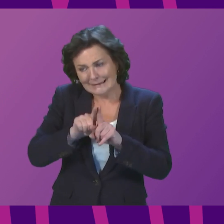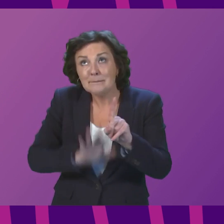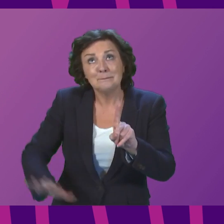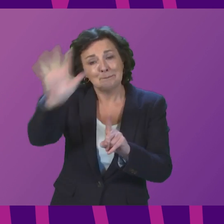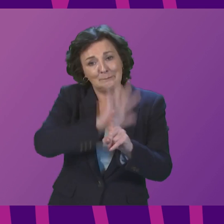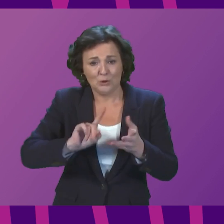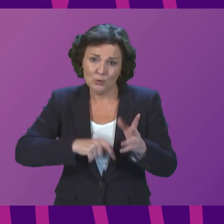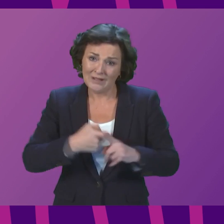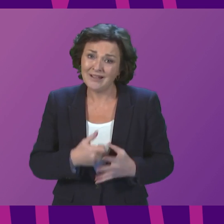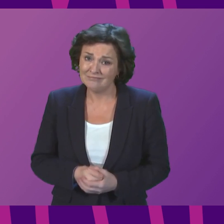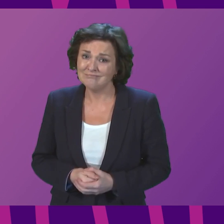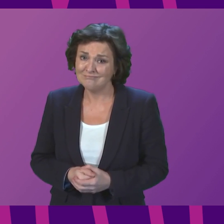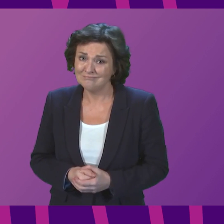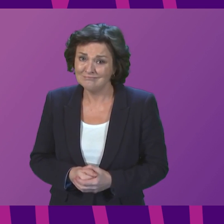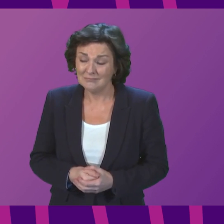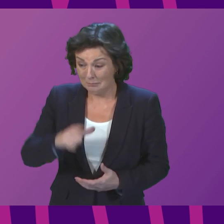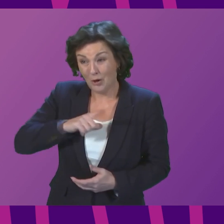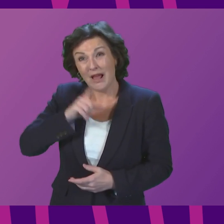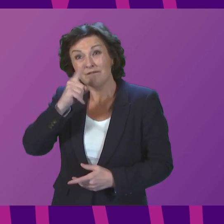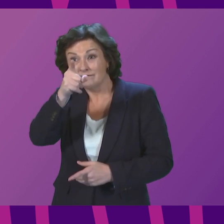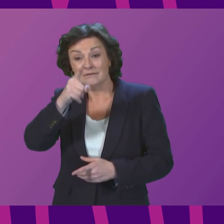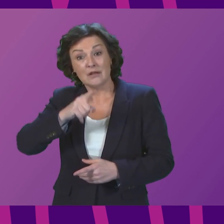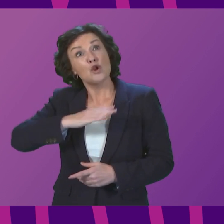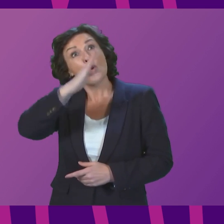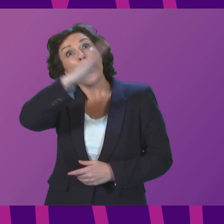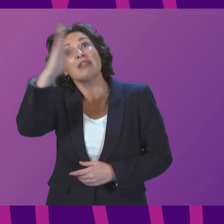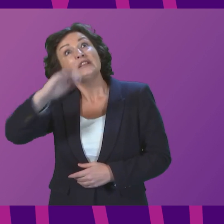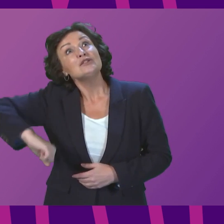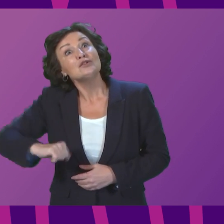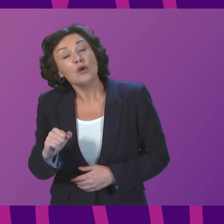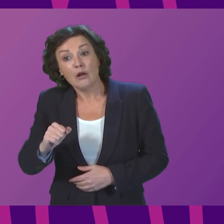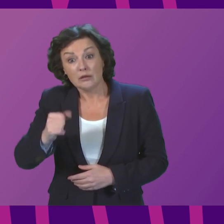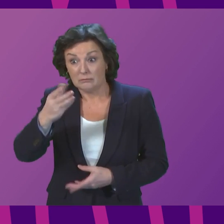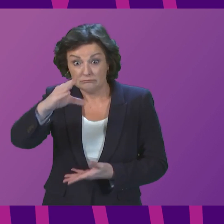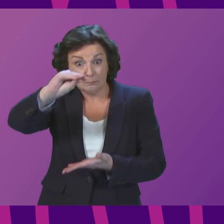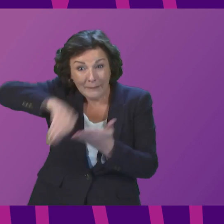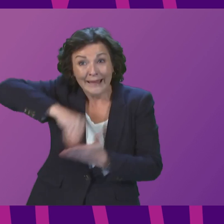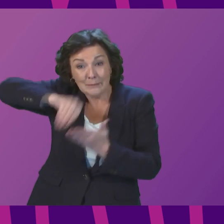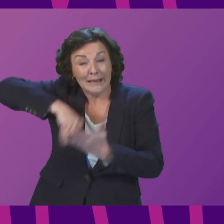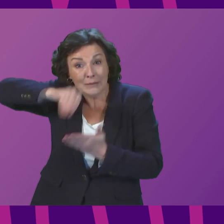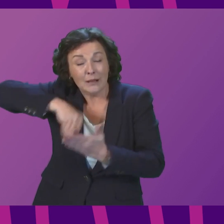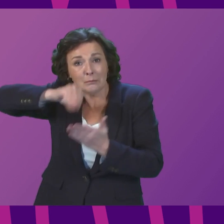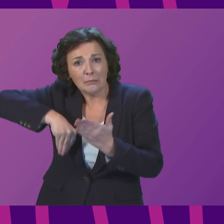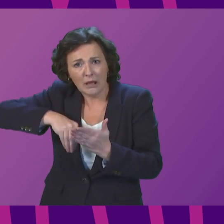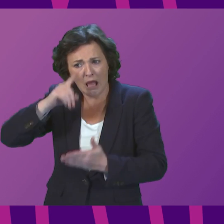That, rightly, should be shared across the UK. If that is what the UK Government decides to do, I am certainly open to having companies